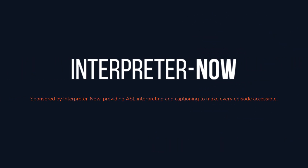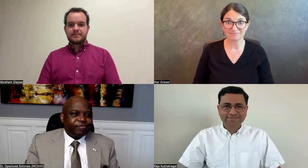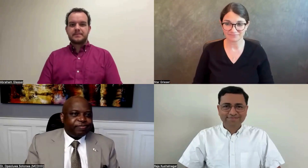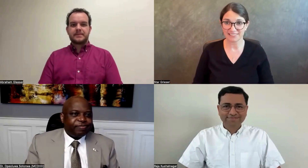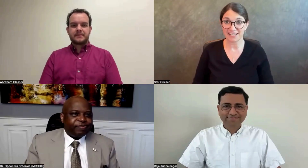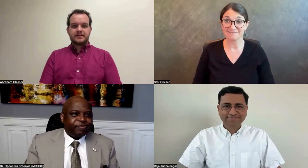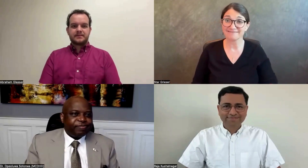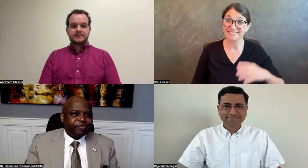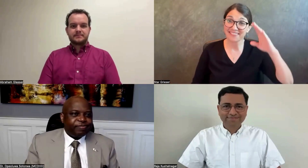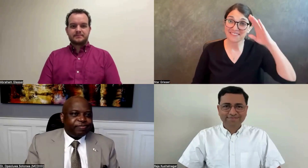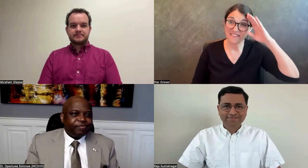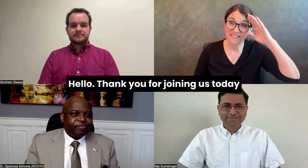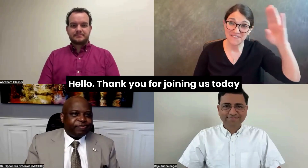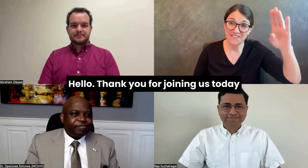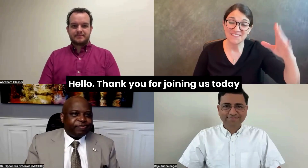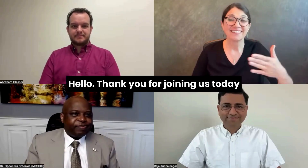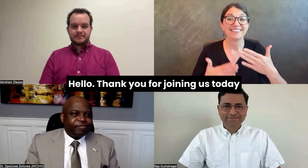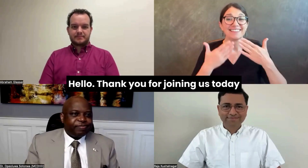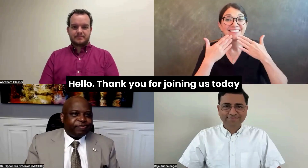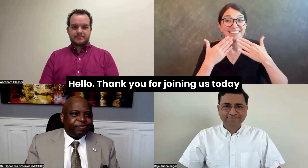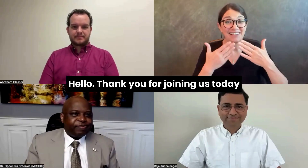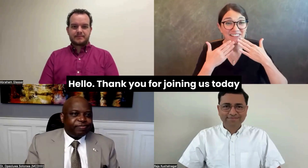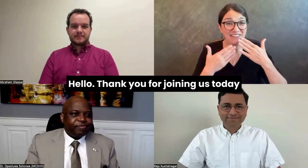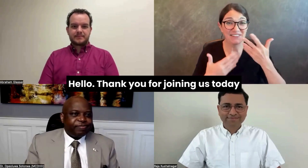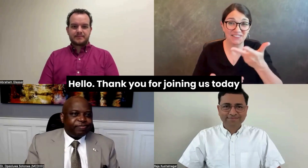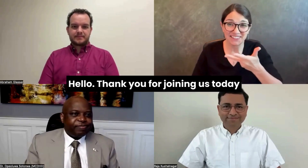Hello. Thank you for joining us today